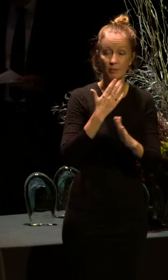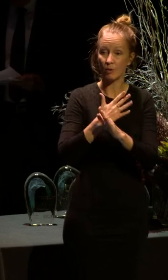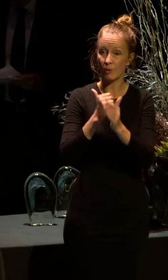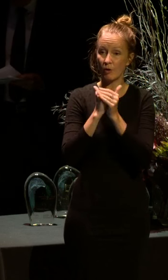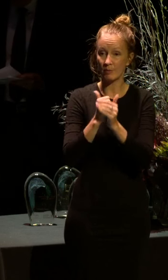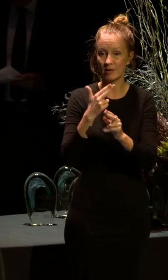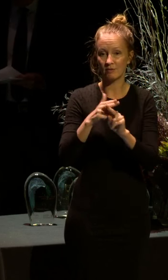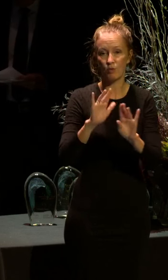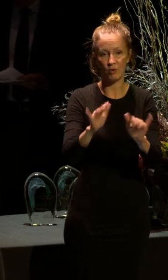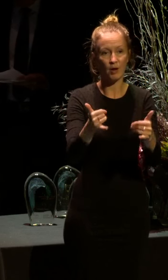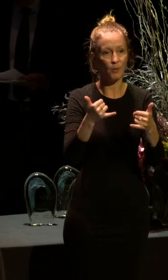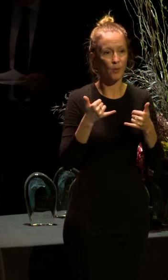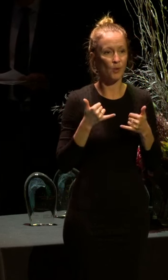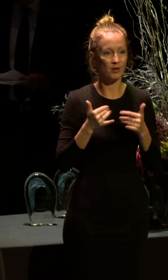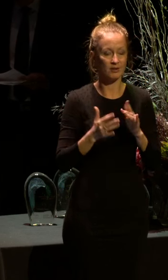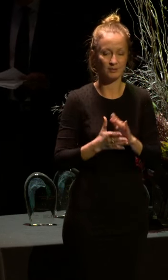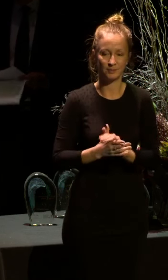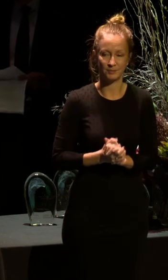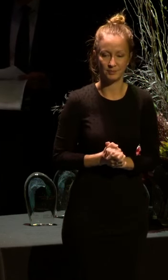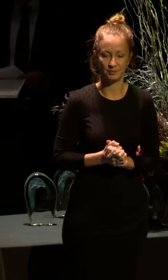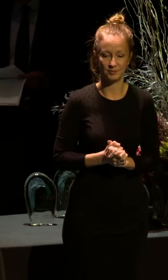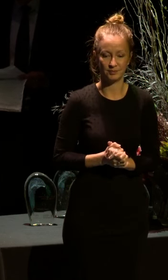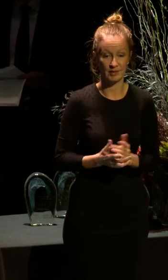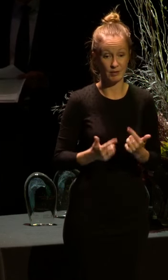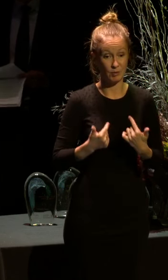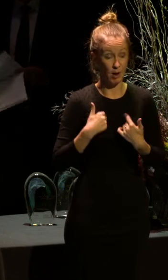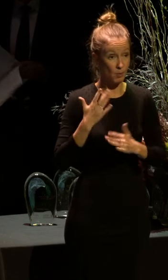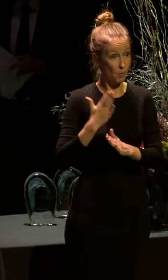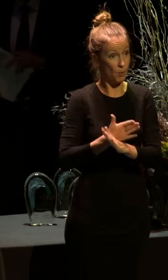As a practising artist, I'm honoured to receive this award.